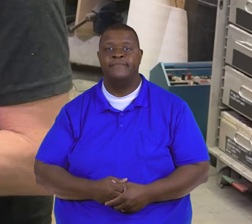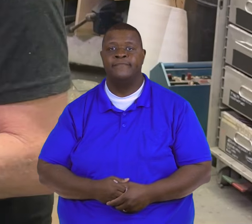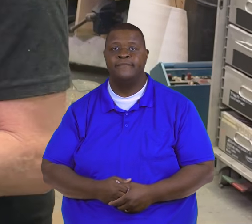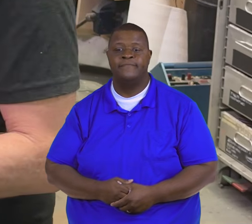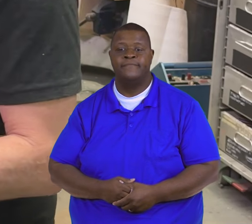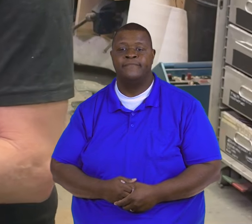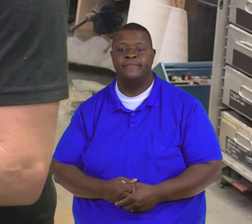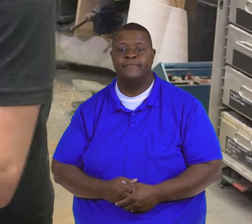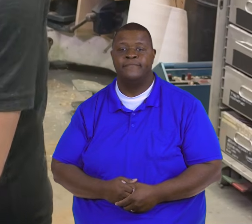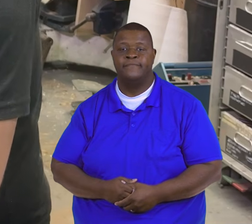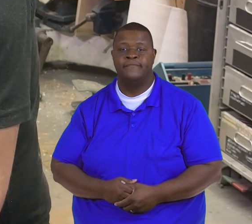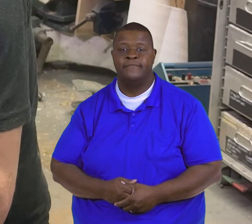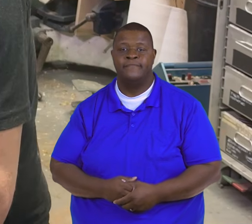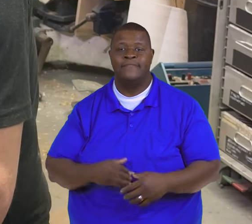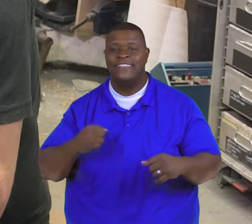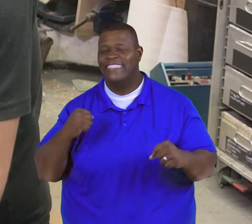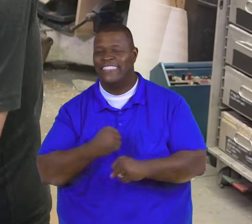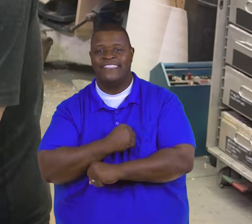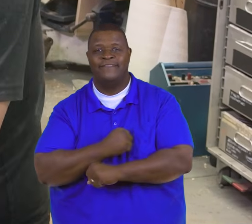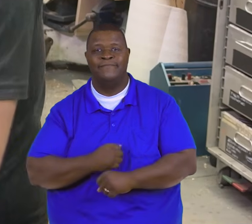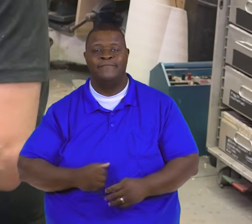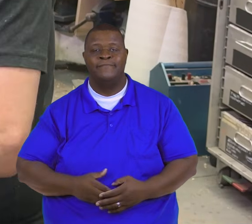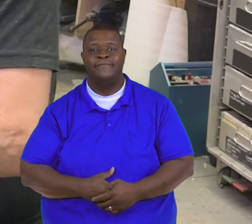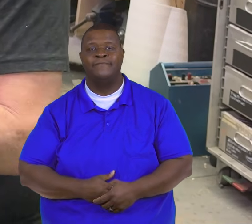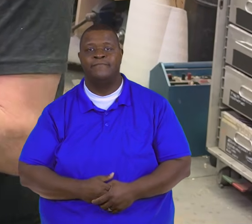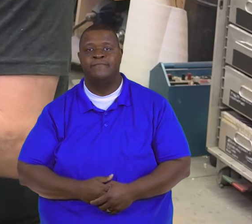[metal clanking] Shit. Scheit and scheist.